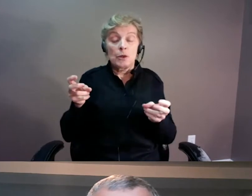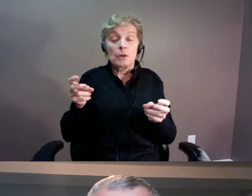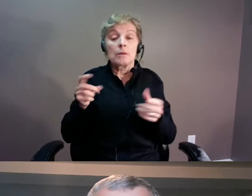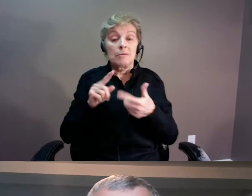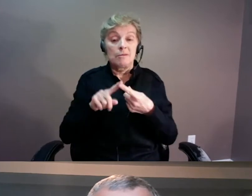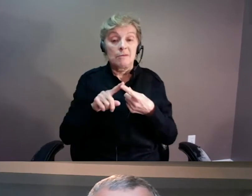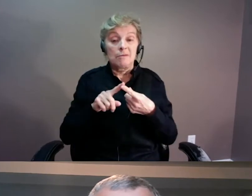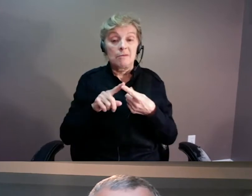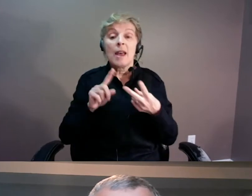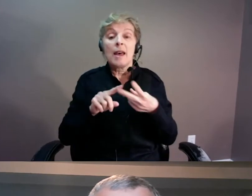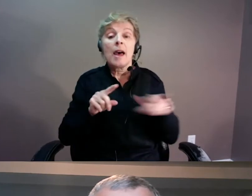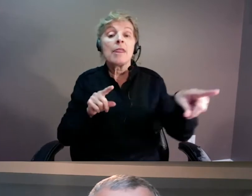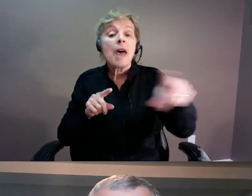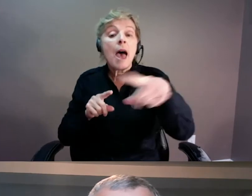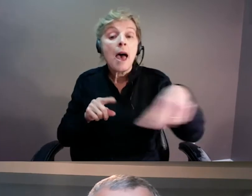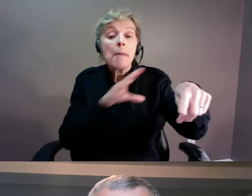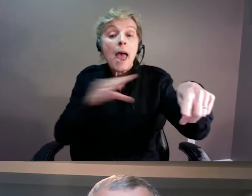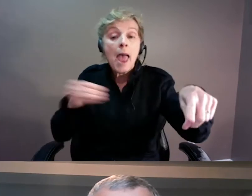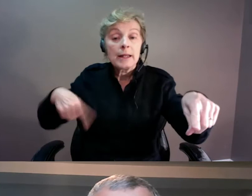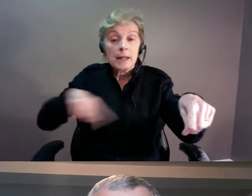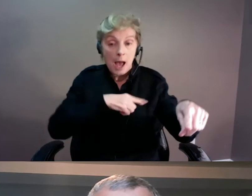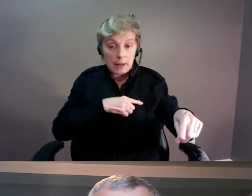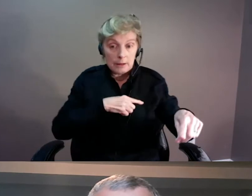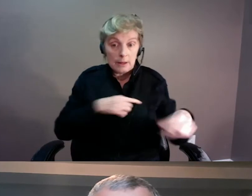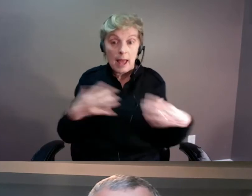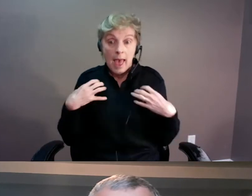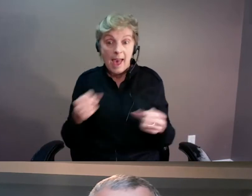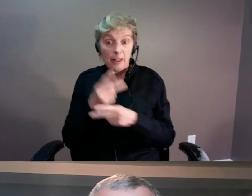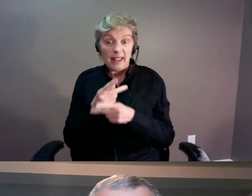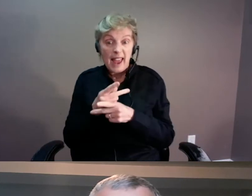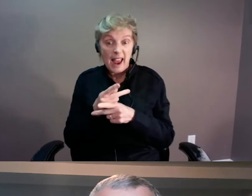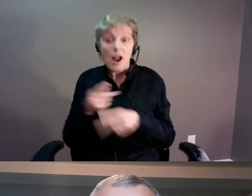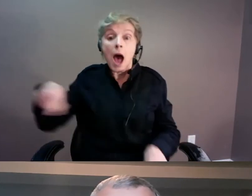Us issues, health care is a classic example of an us issue where everybody recognizes that